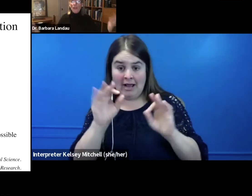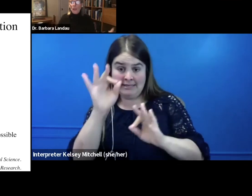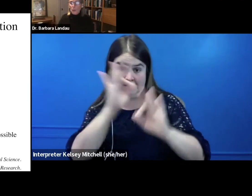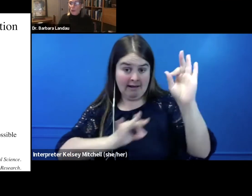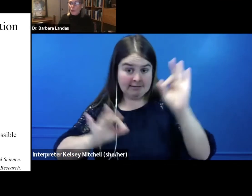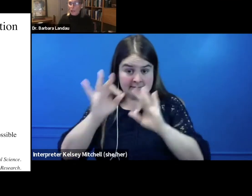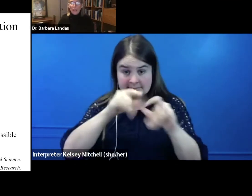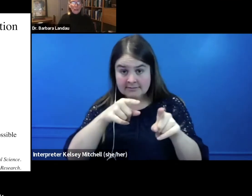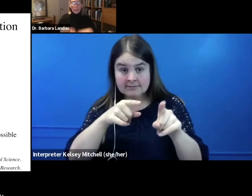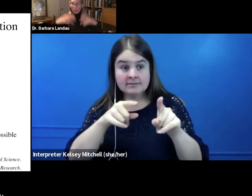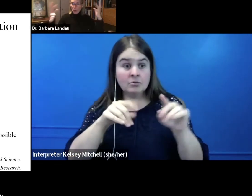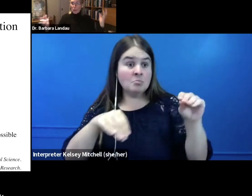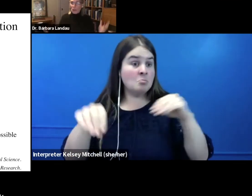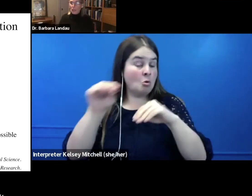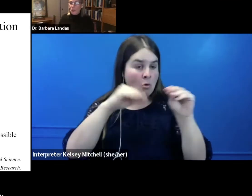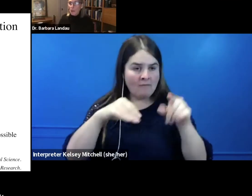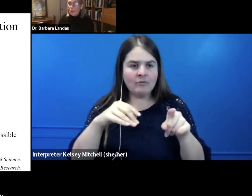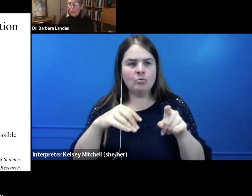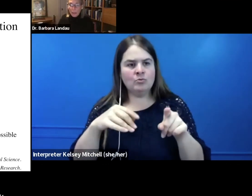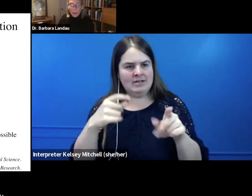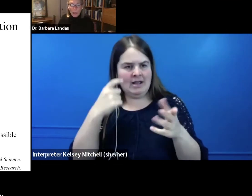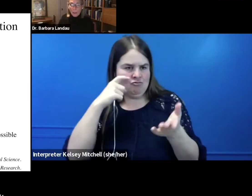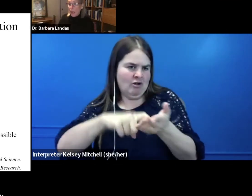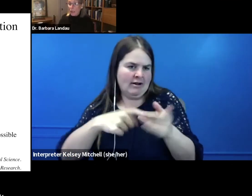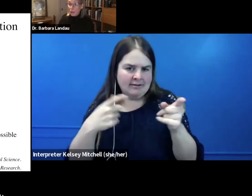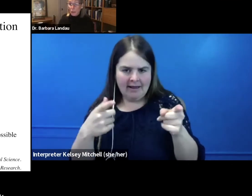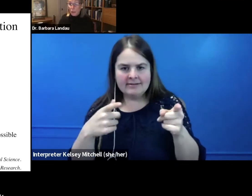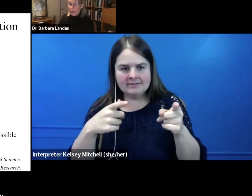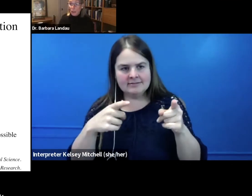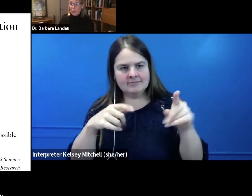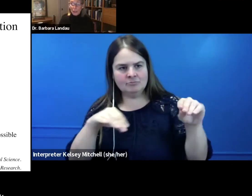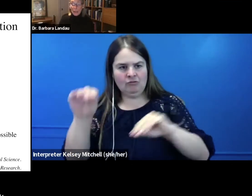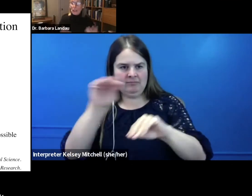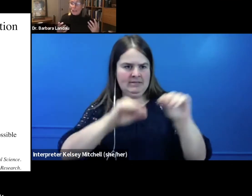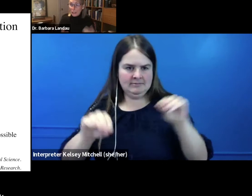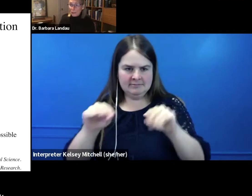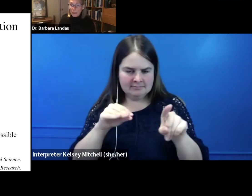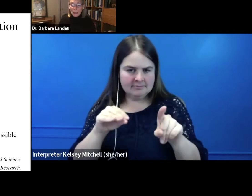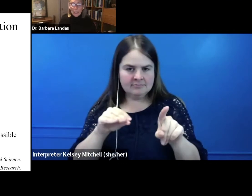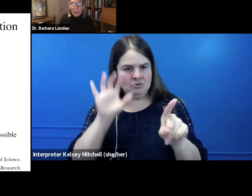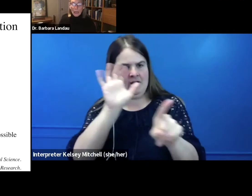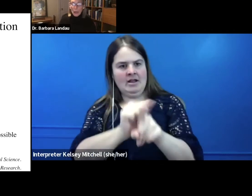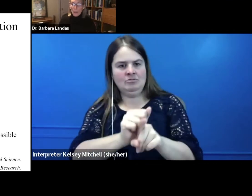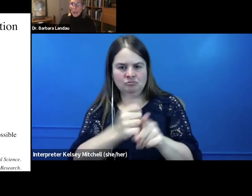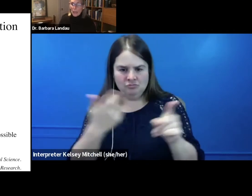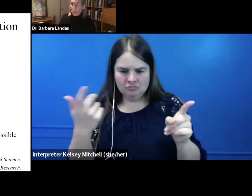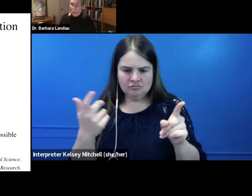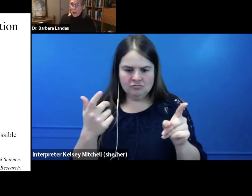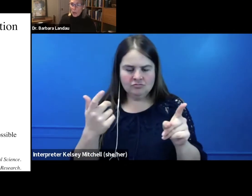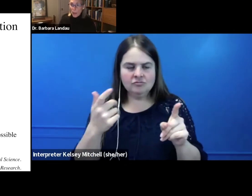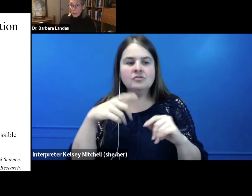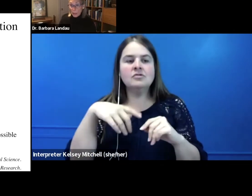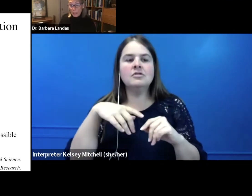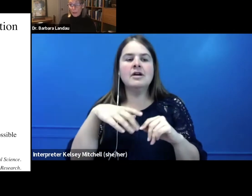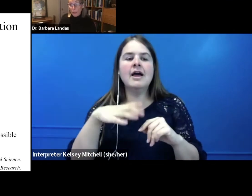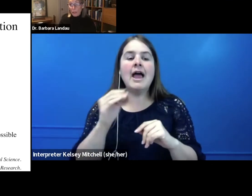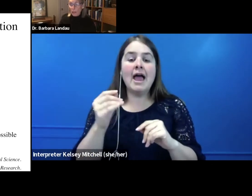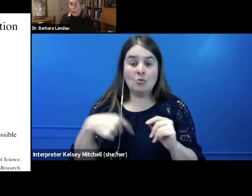start moving it emerges as a moving uh biological uh entity